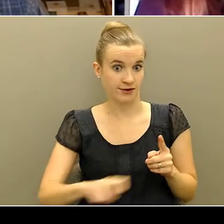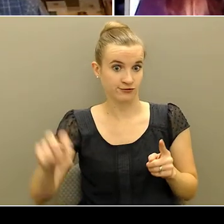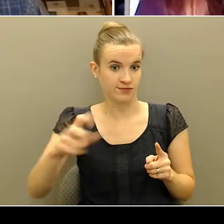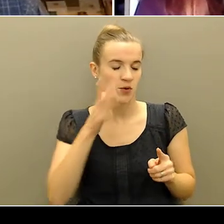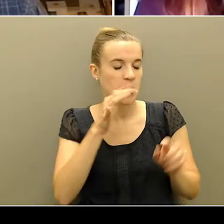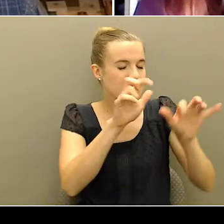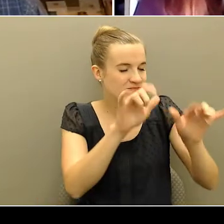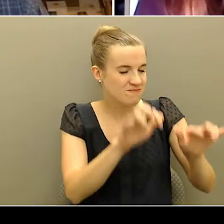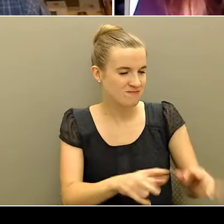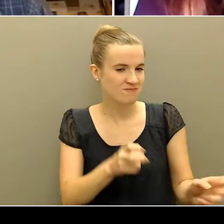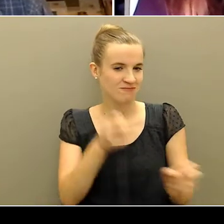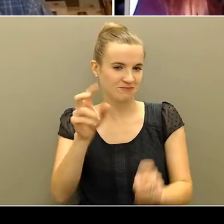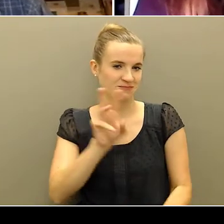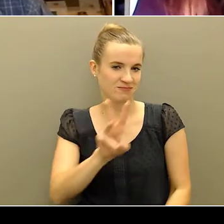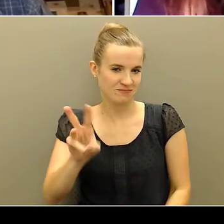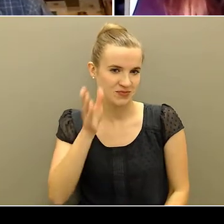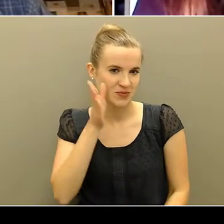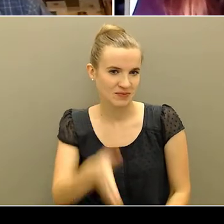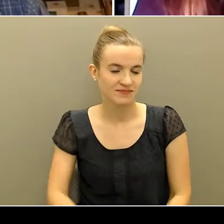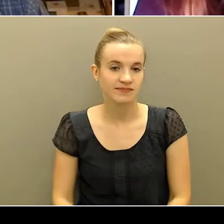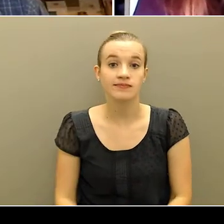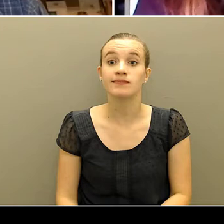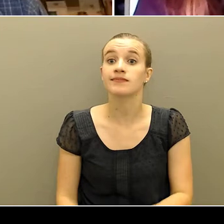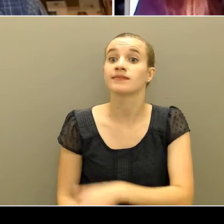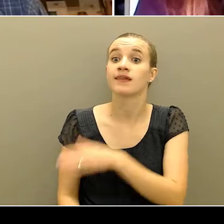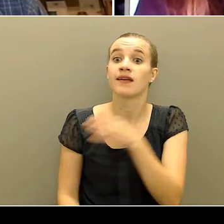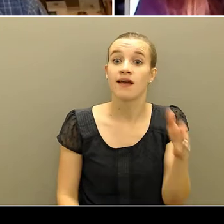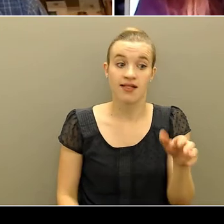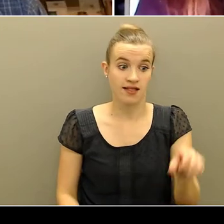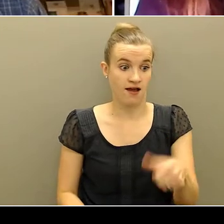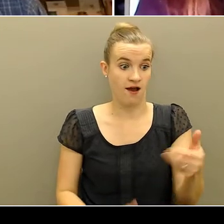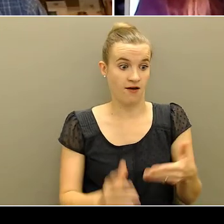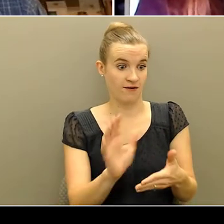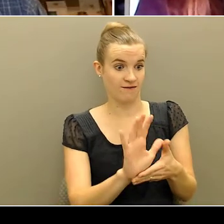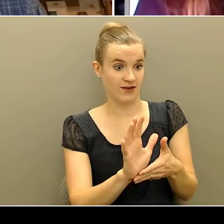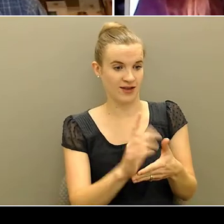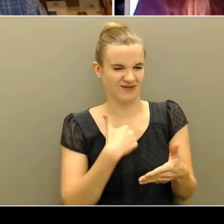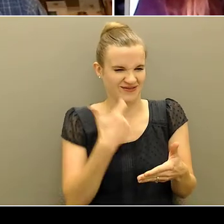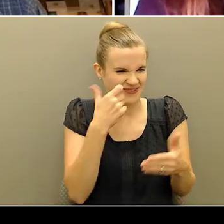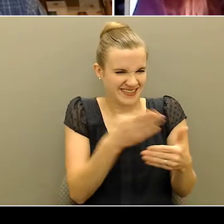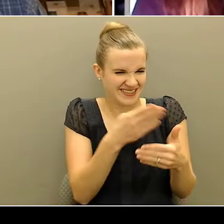incredible. It wasn't really on my radar for, for many years I was kind of